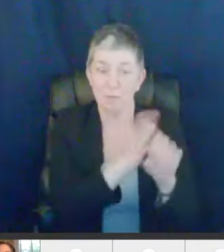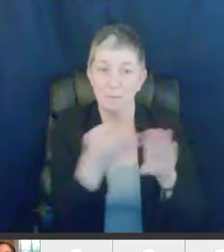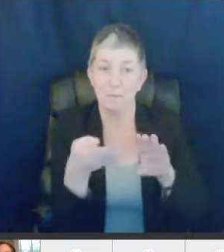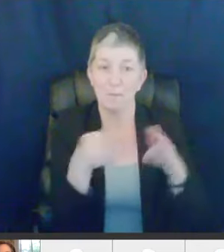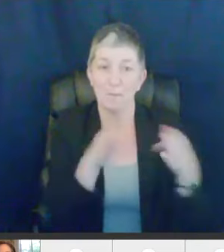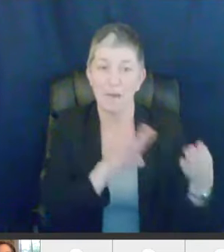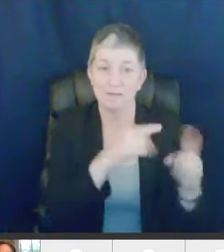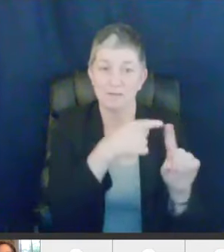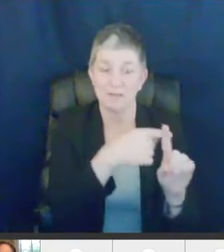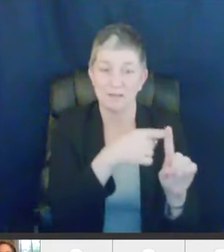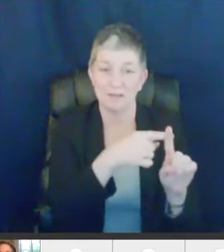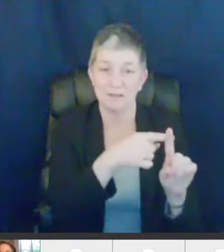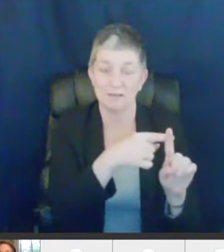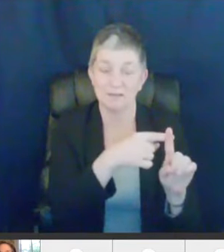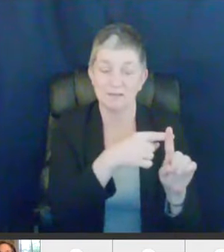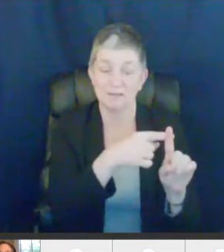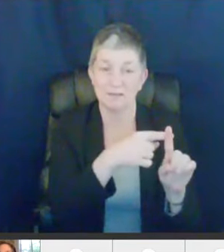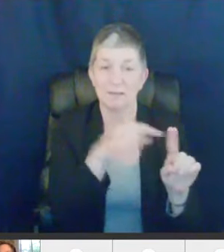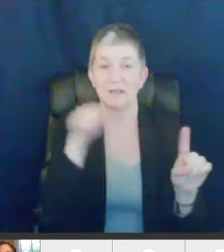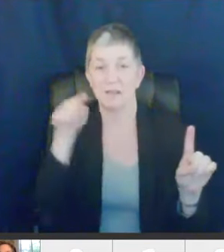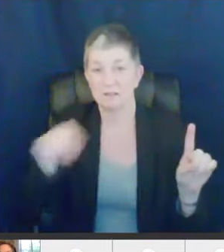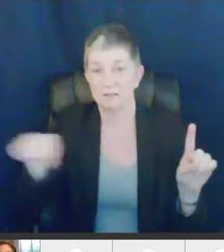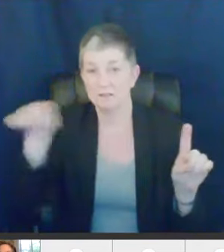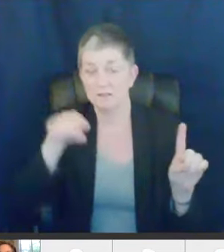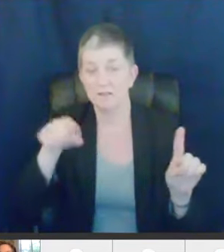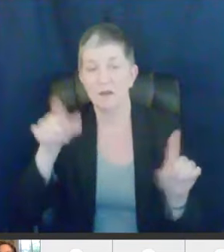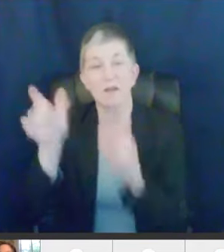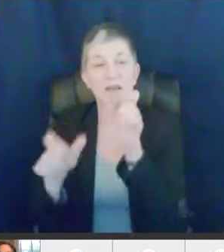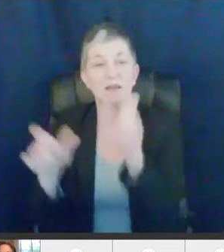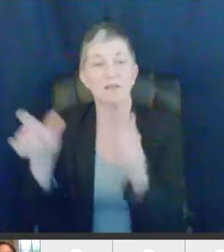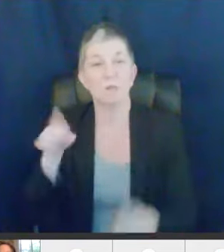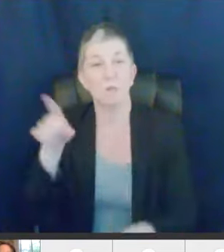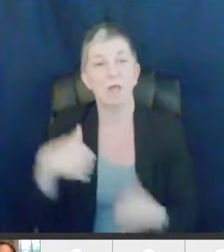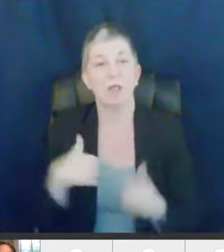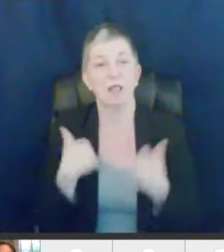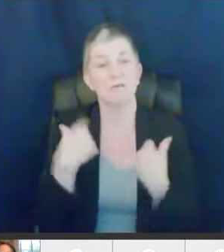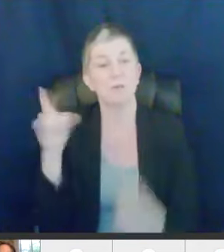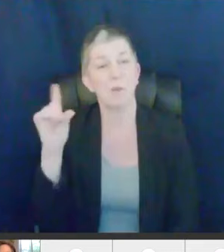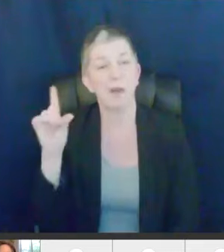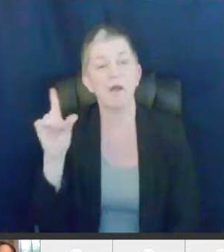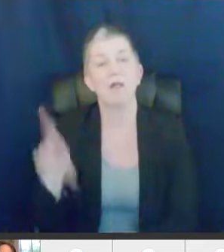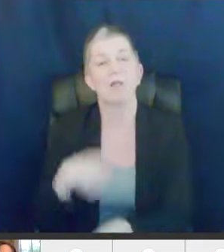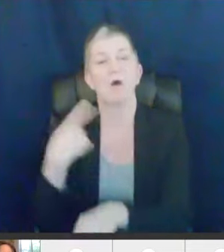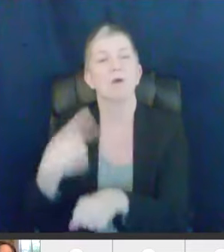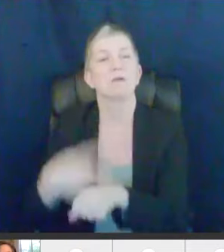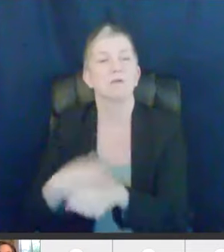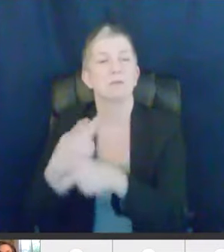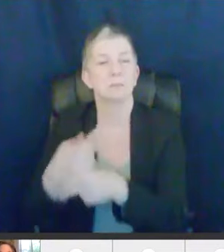County residents are individuals that lived at long-term care facilities they